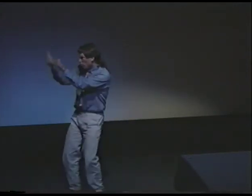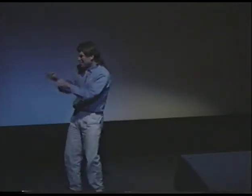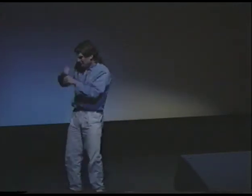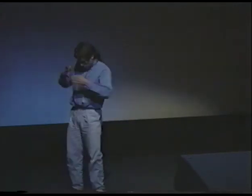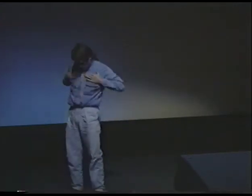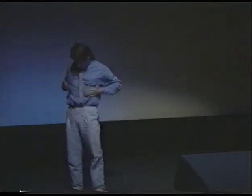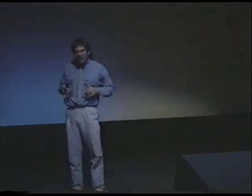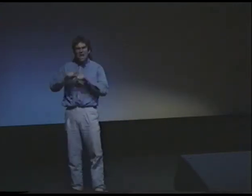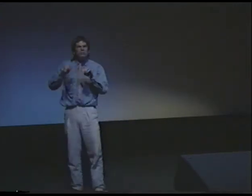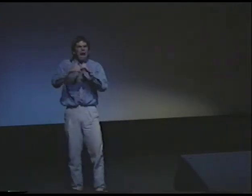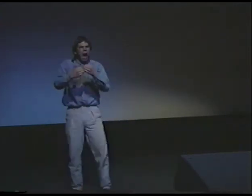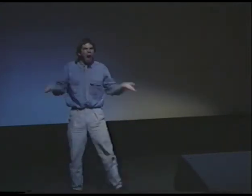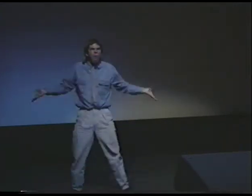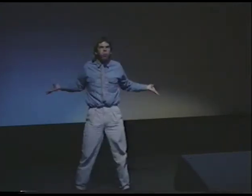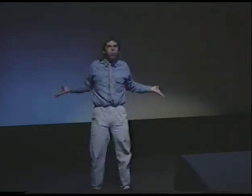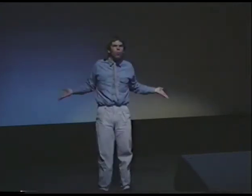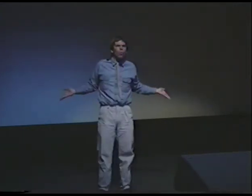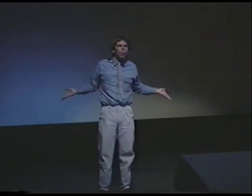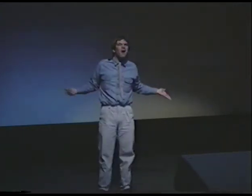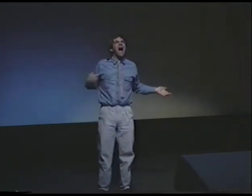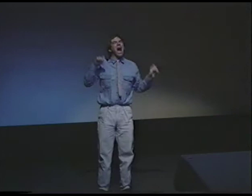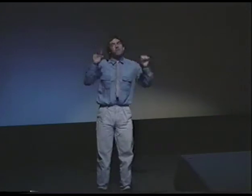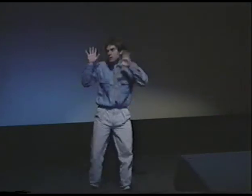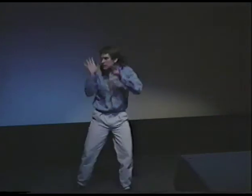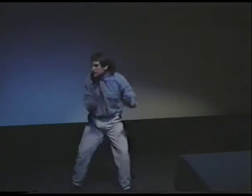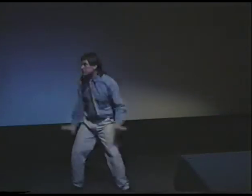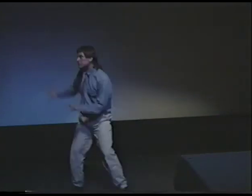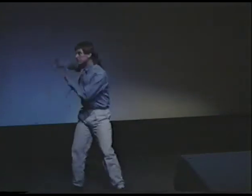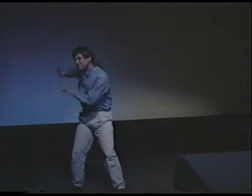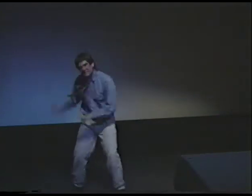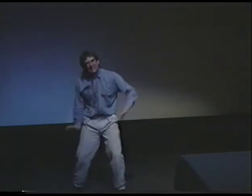how was I going to explain that with my body language?